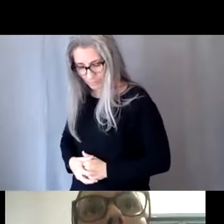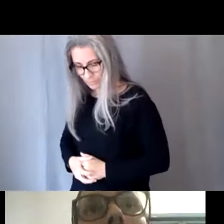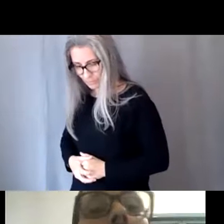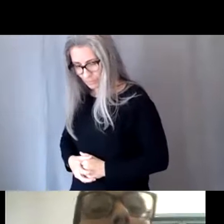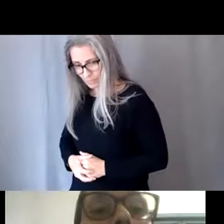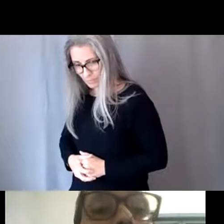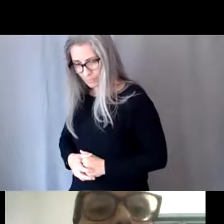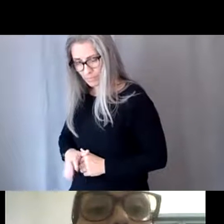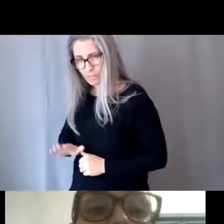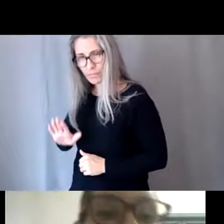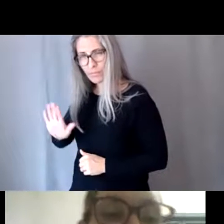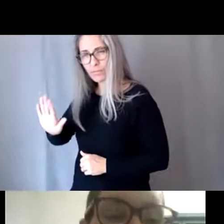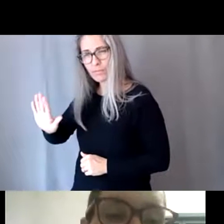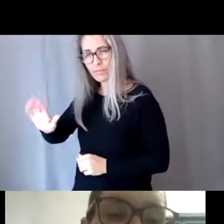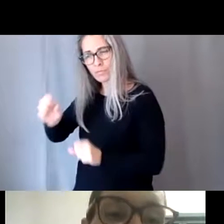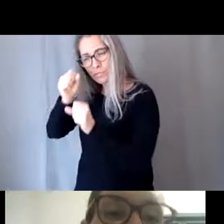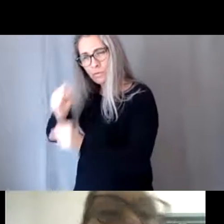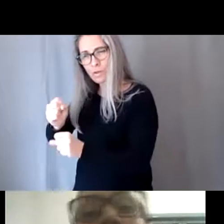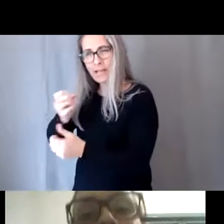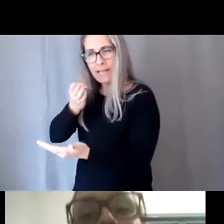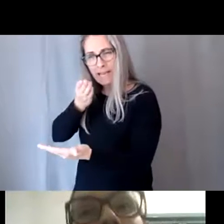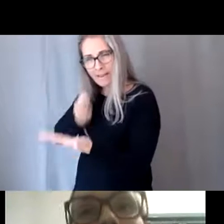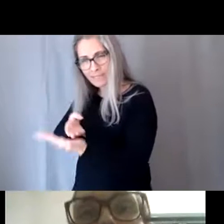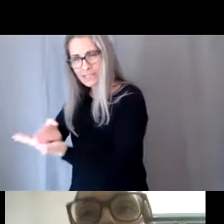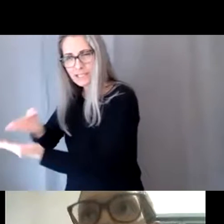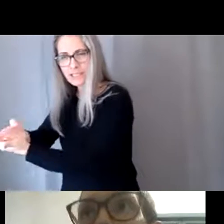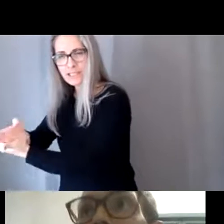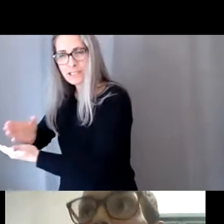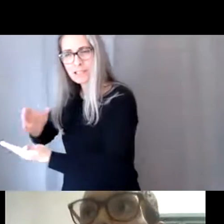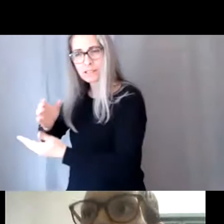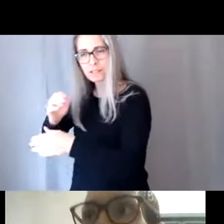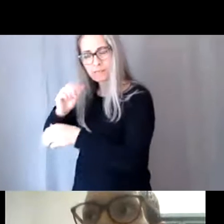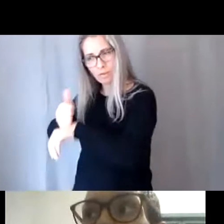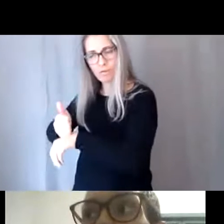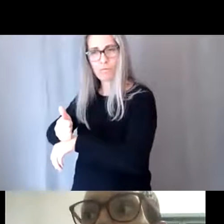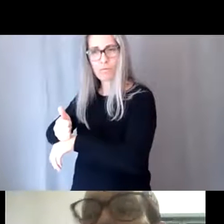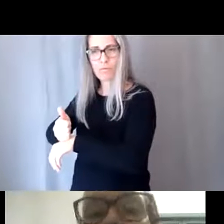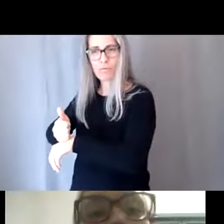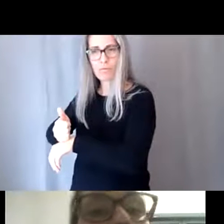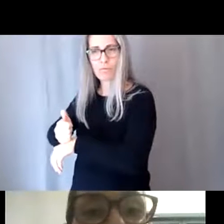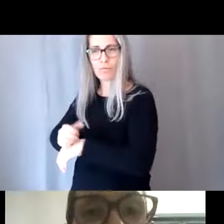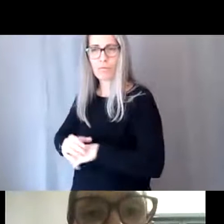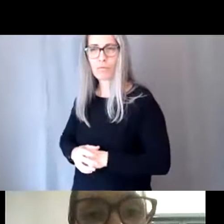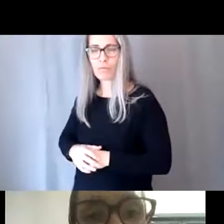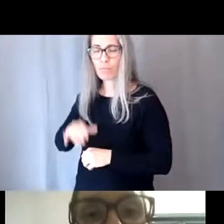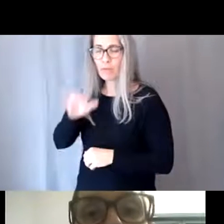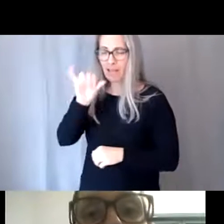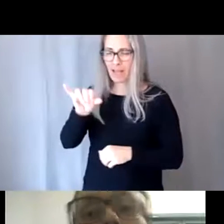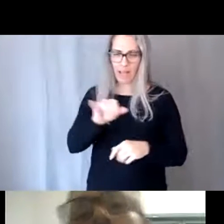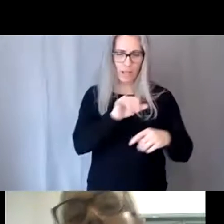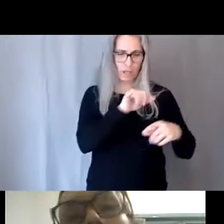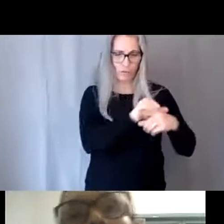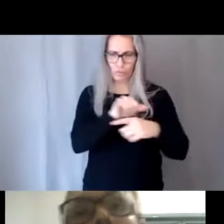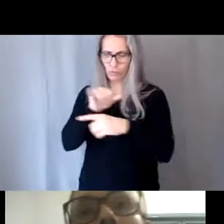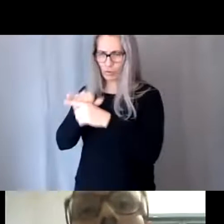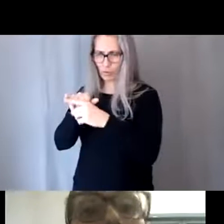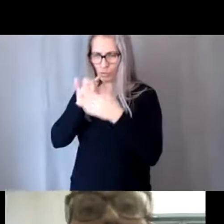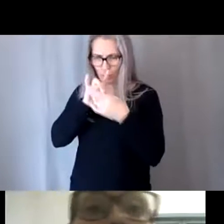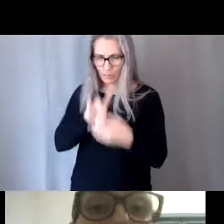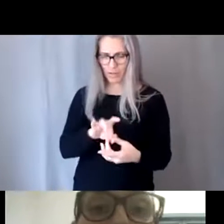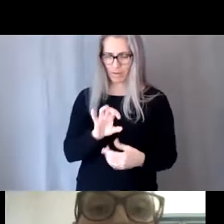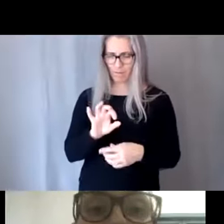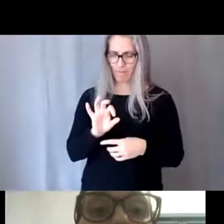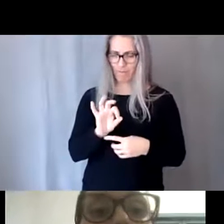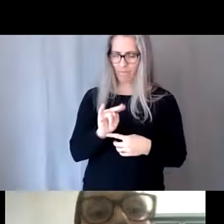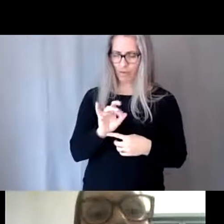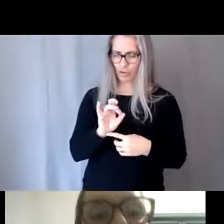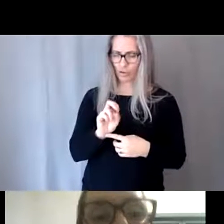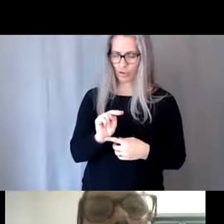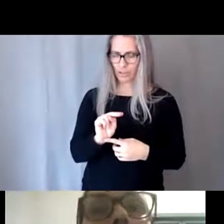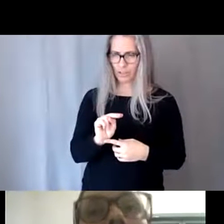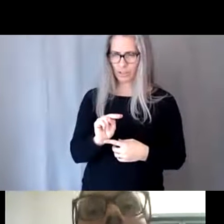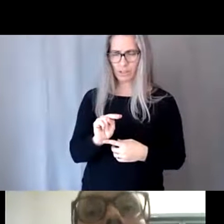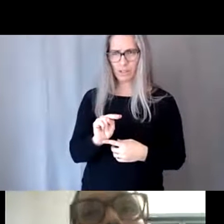this grammar of functioning is very much confusing for